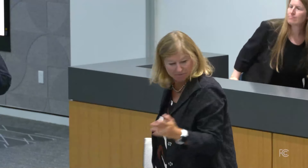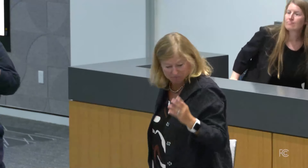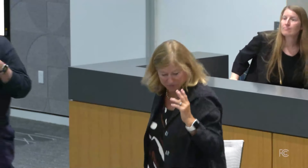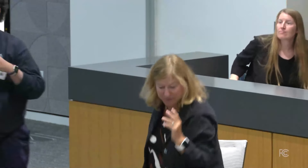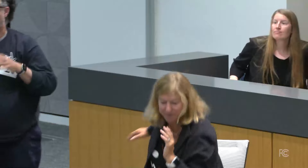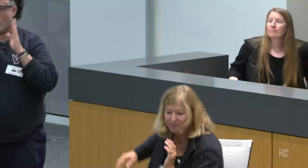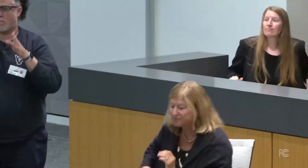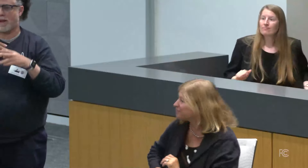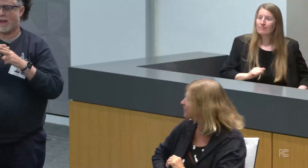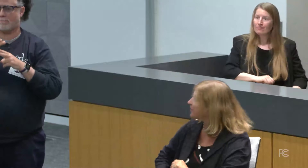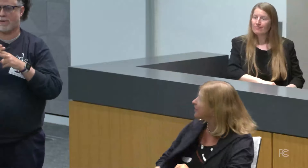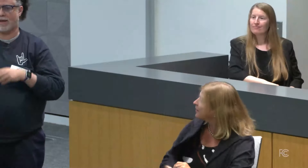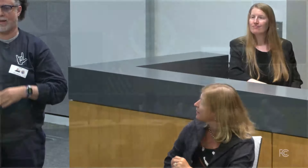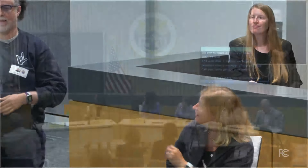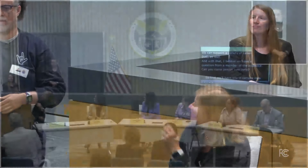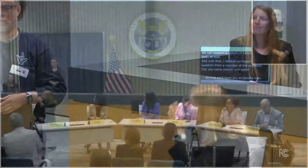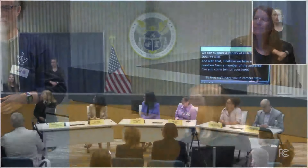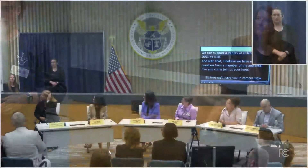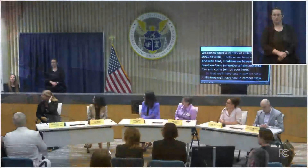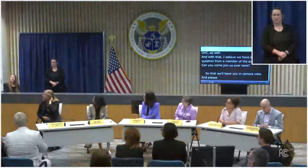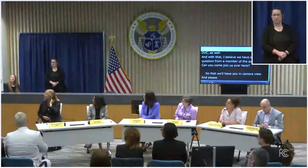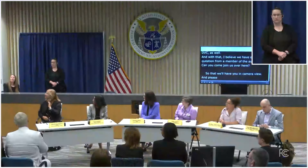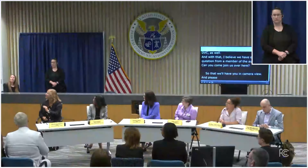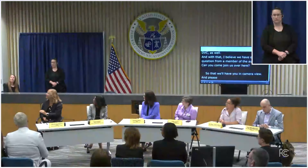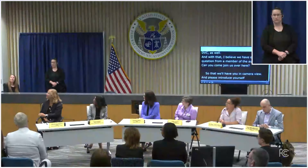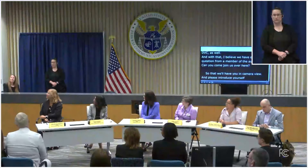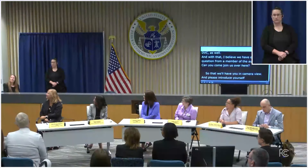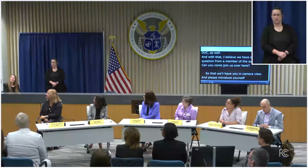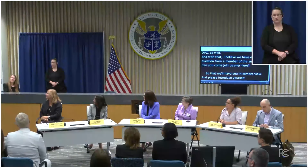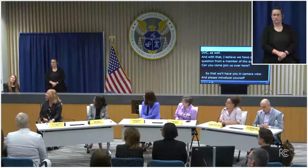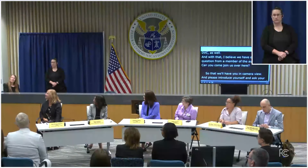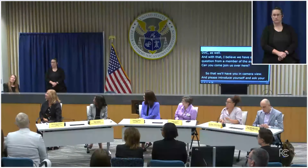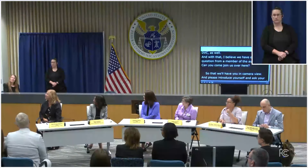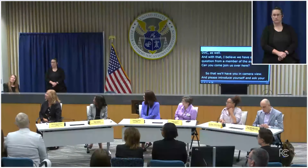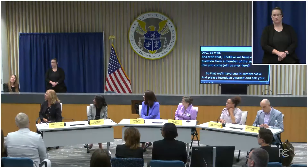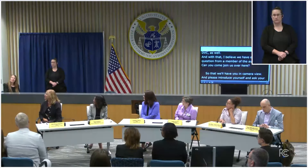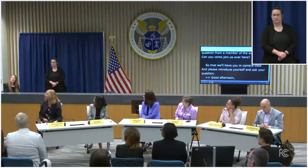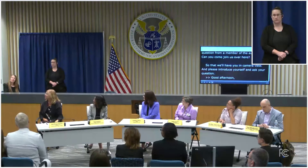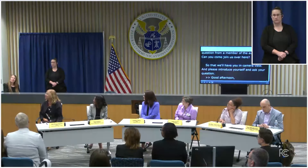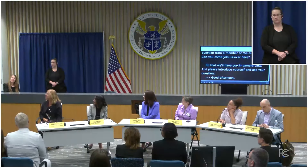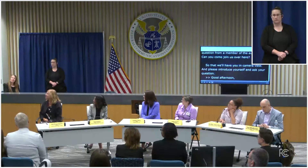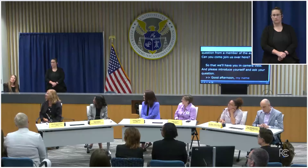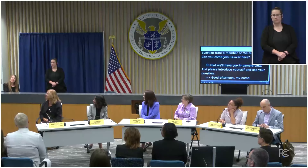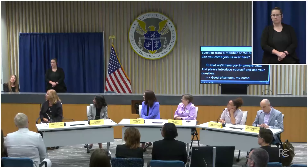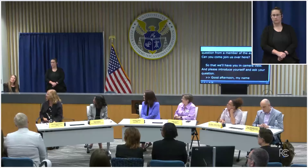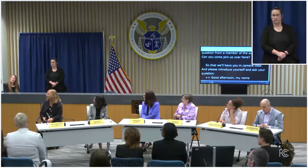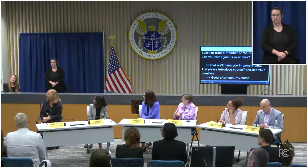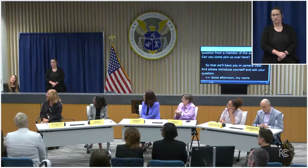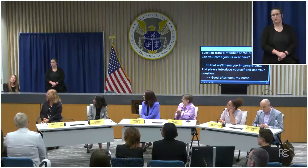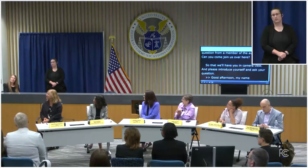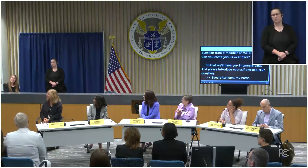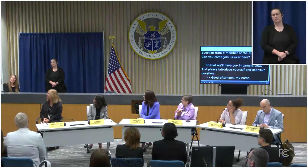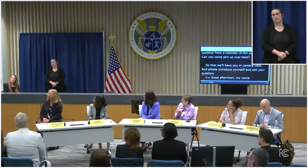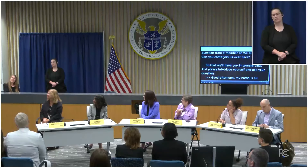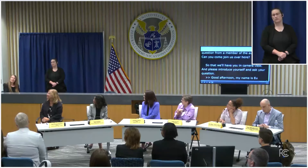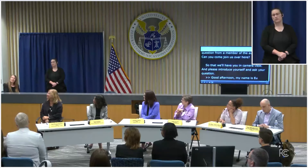HERE? SO THAT WE'LL HAVE YOU IN CAMERA VIEW.